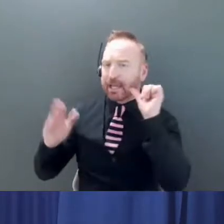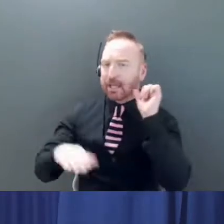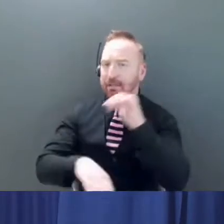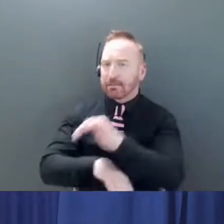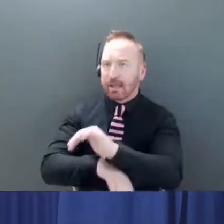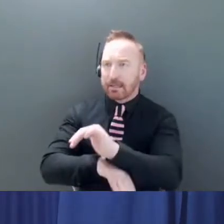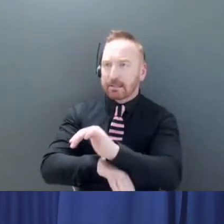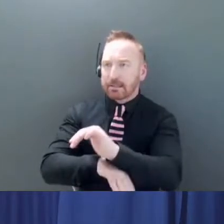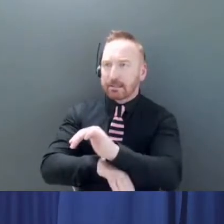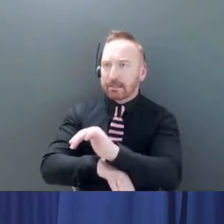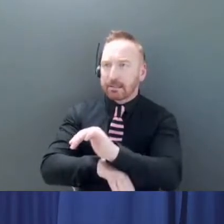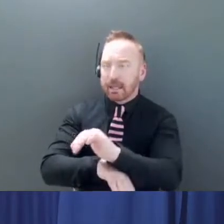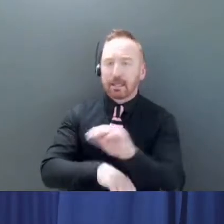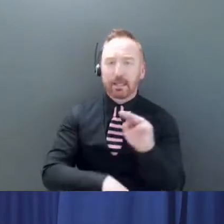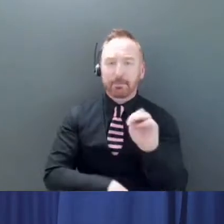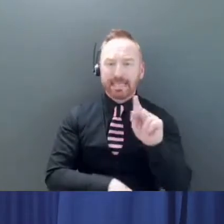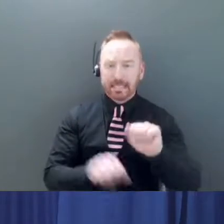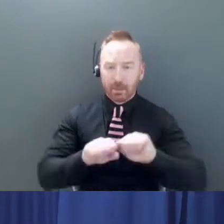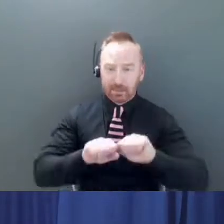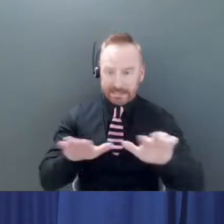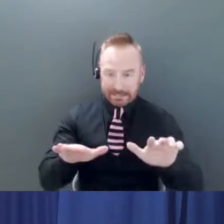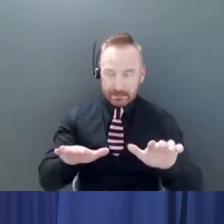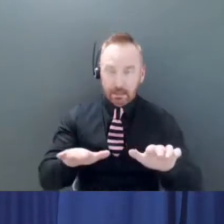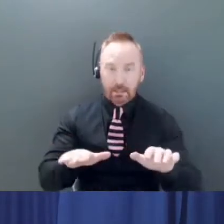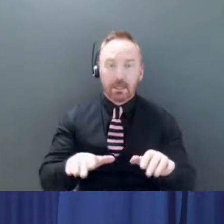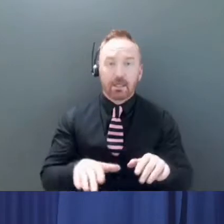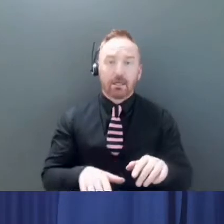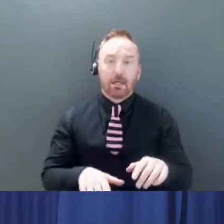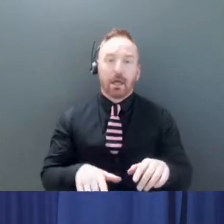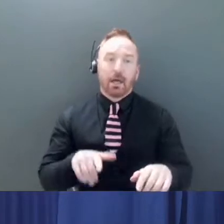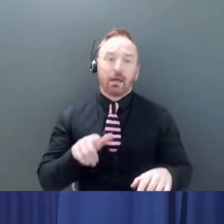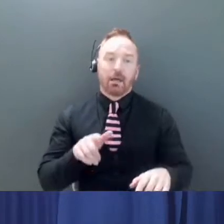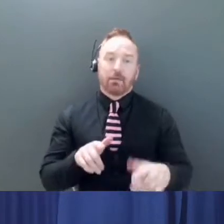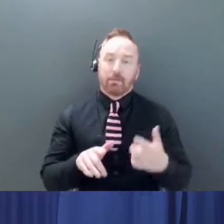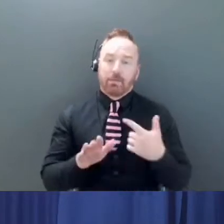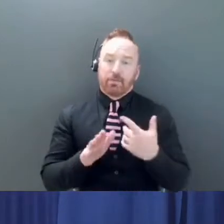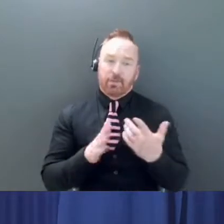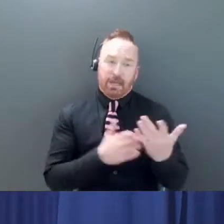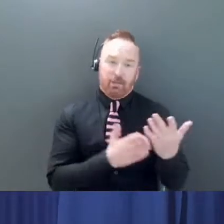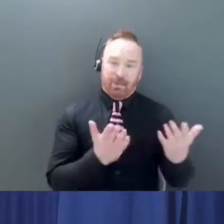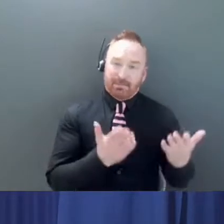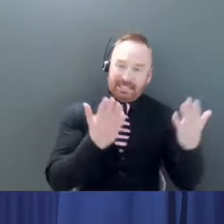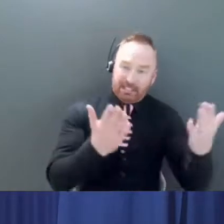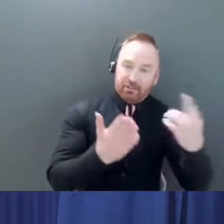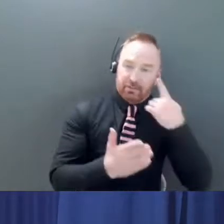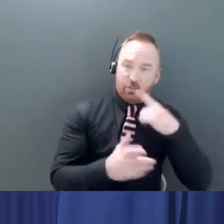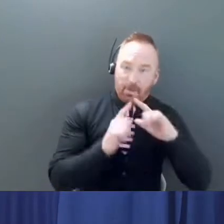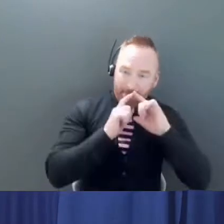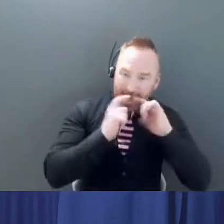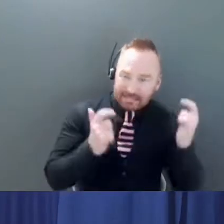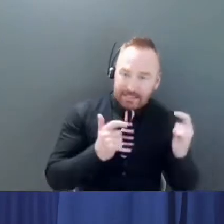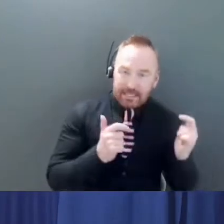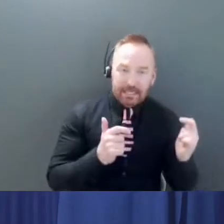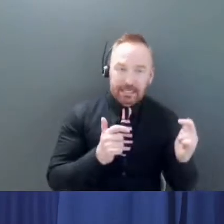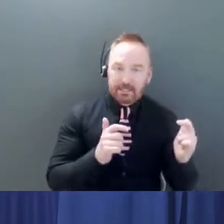own recommendations for masking, there was nothing when it comes